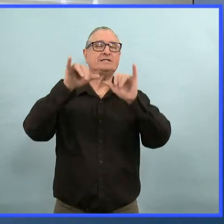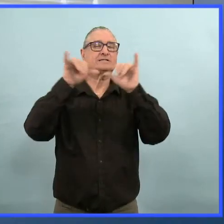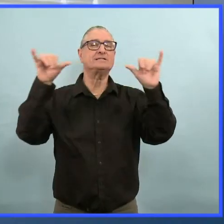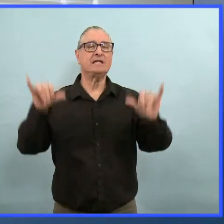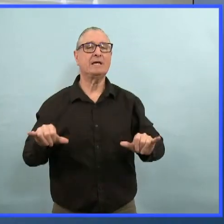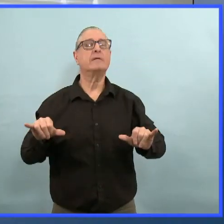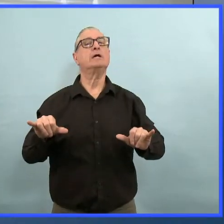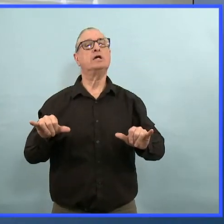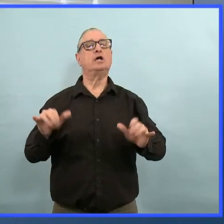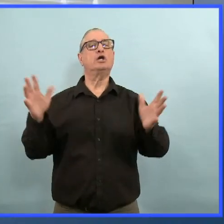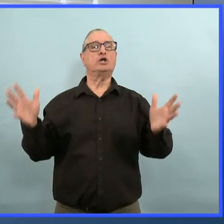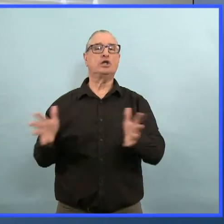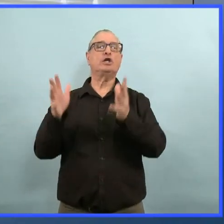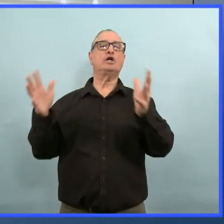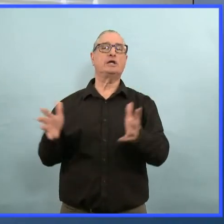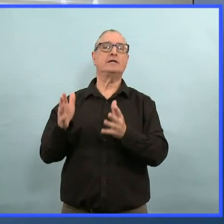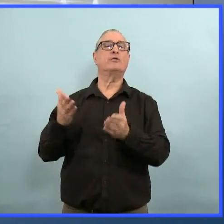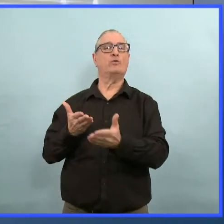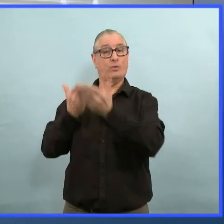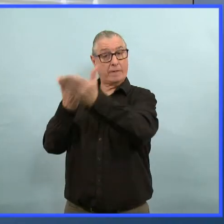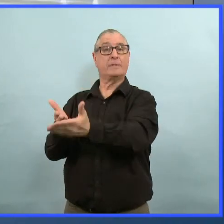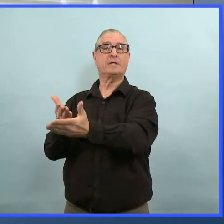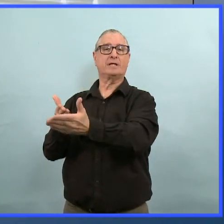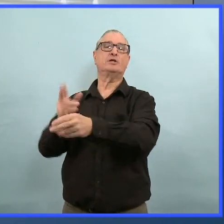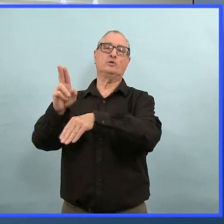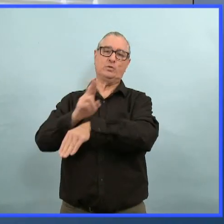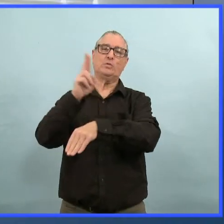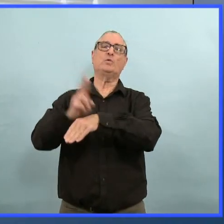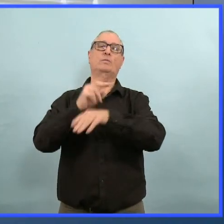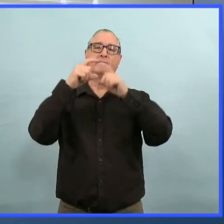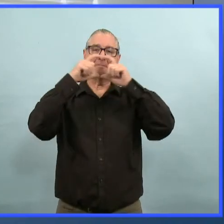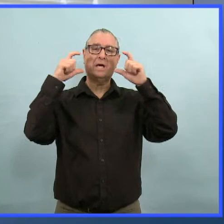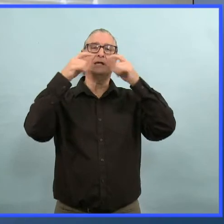to recommendations so everyone's going to have to do you know a bit of that risk assessment